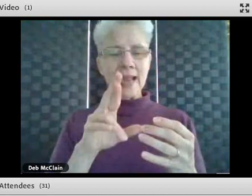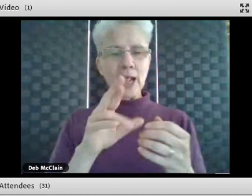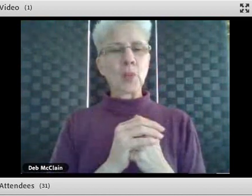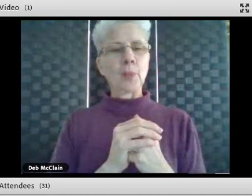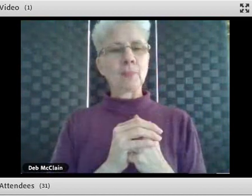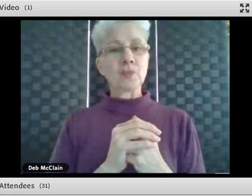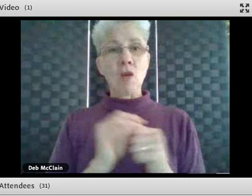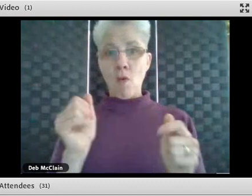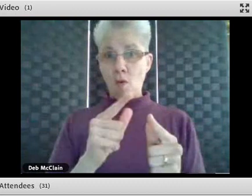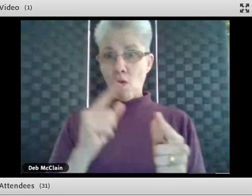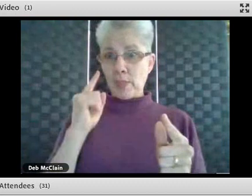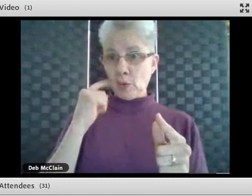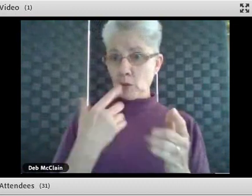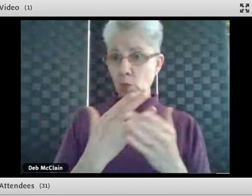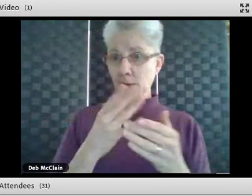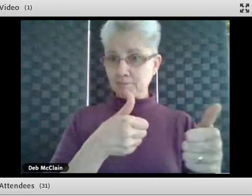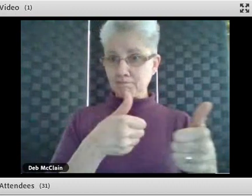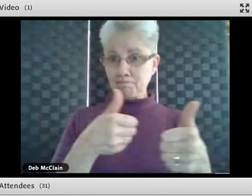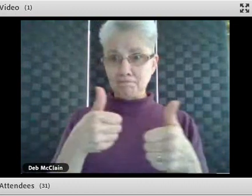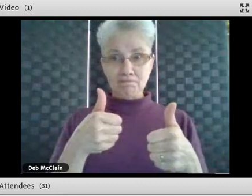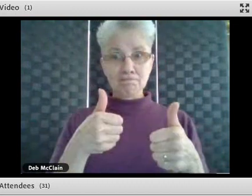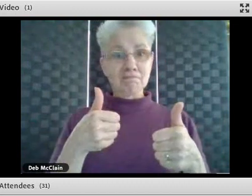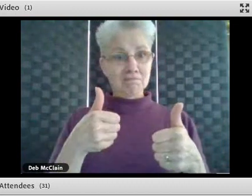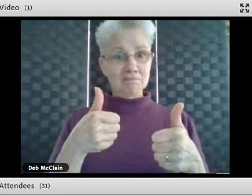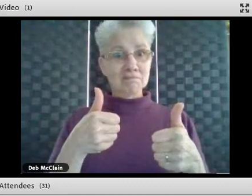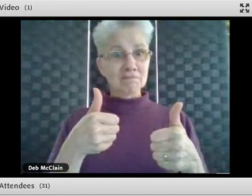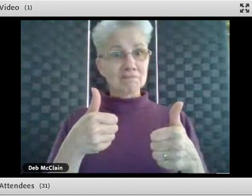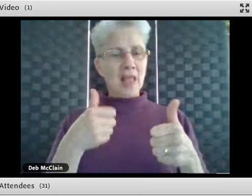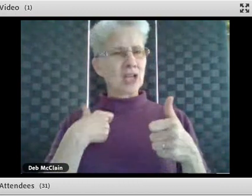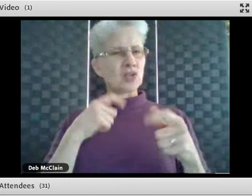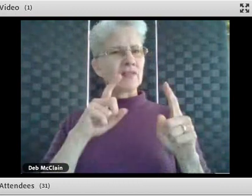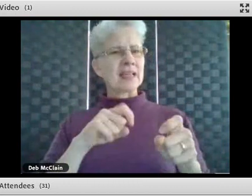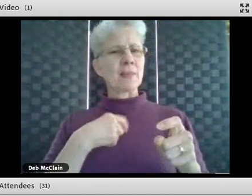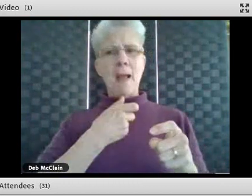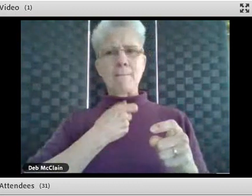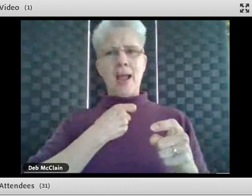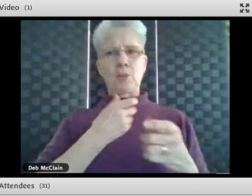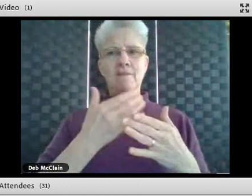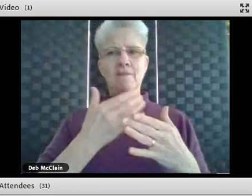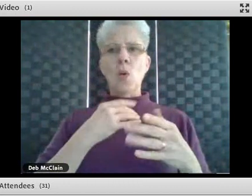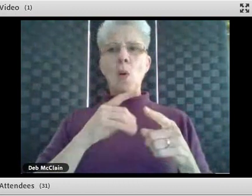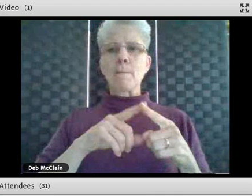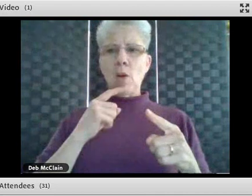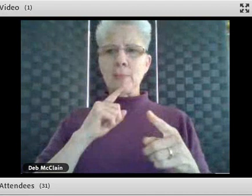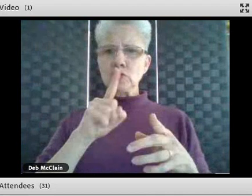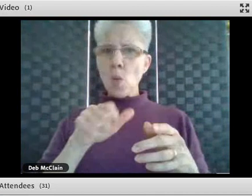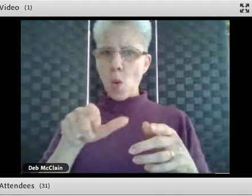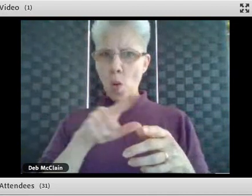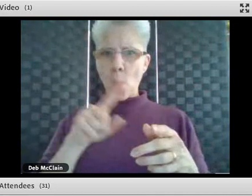Can everyone hear me all right? Should've tested my microphone before, so I just want to make sure everyone can hear me.